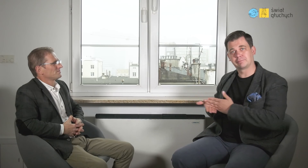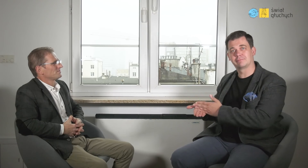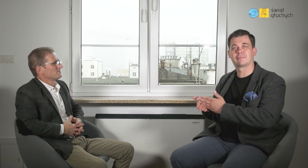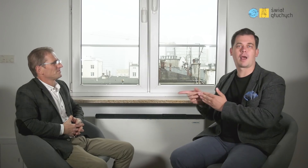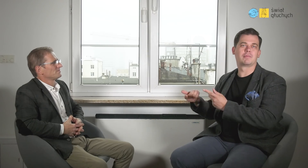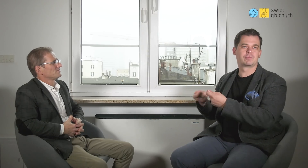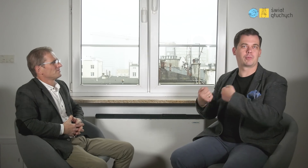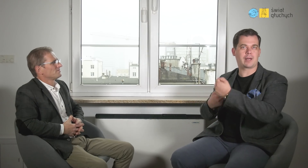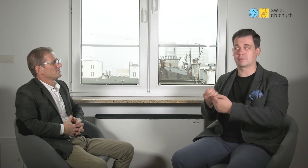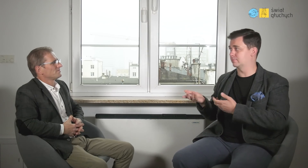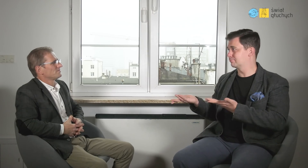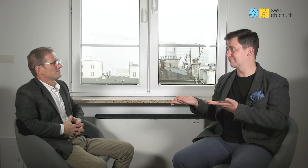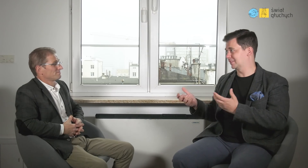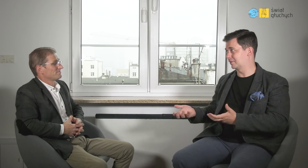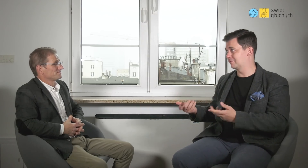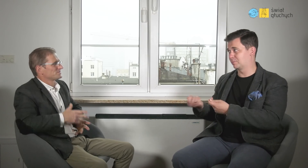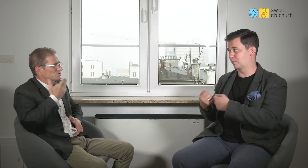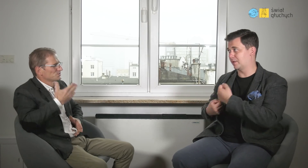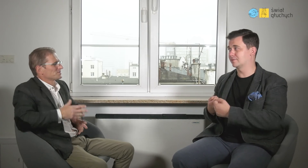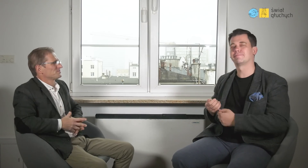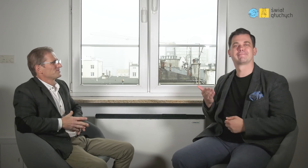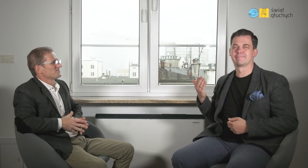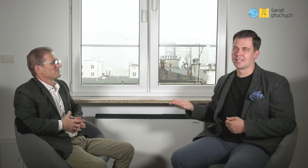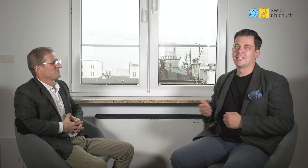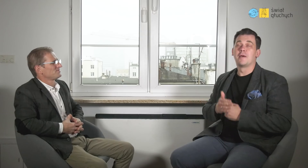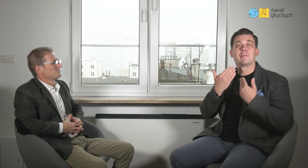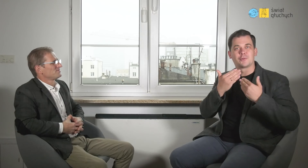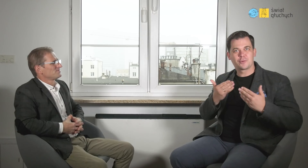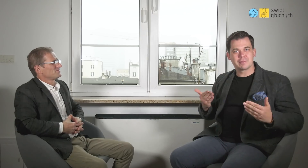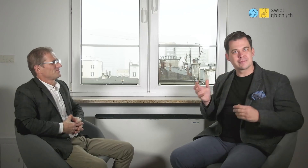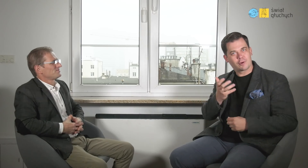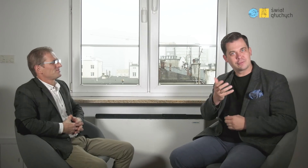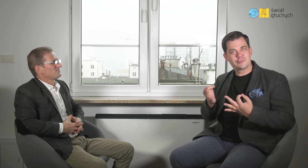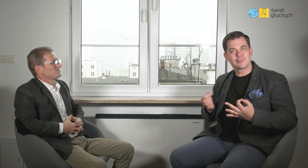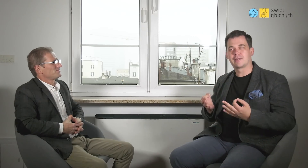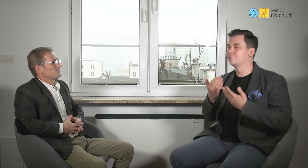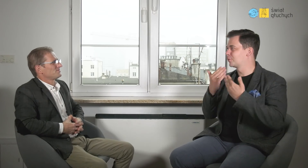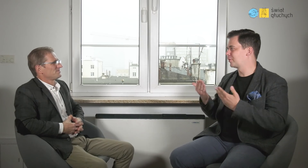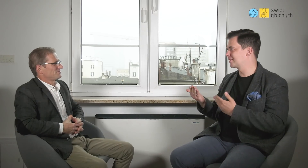Perhaps you would be interested in cooperating? Would you like to cooperate? Yes, thank you. Thank you very sincerely. Thanks, Marek.